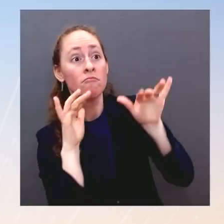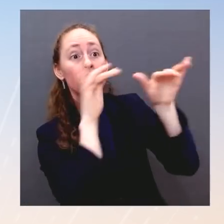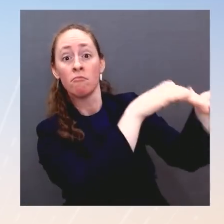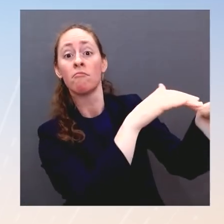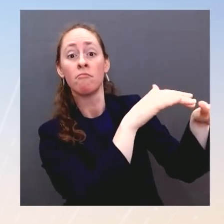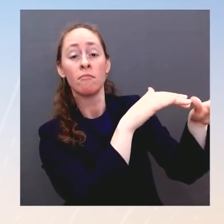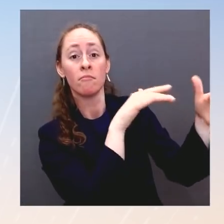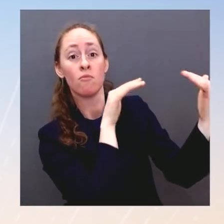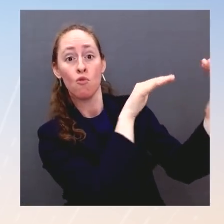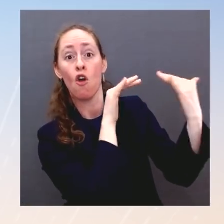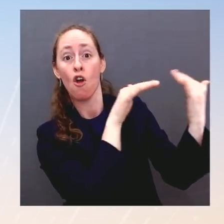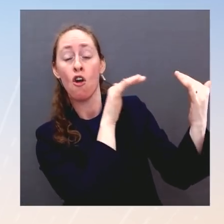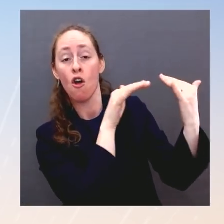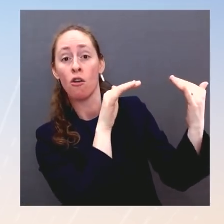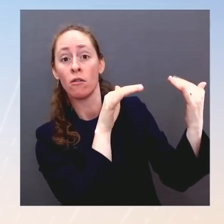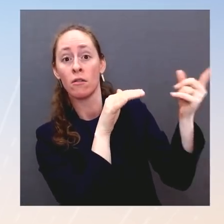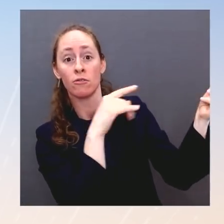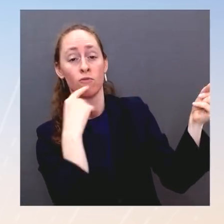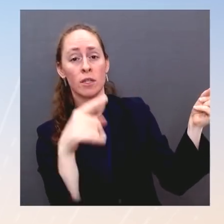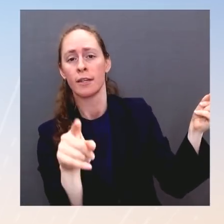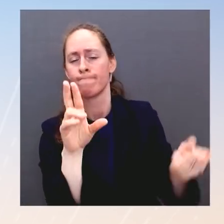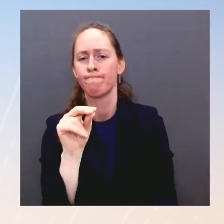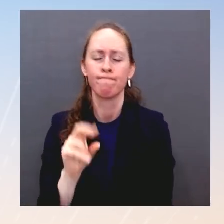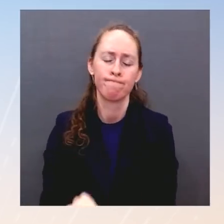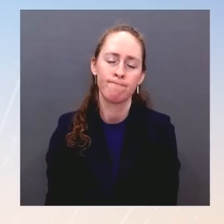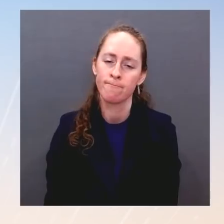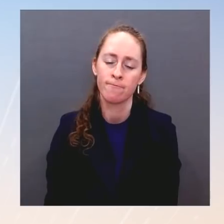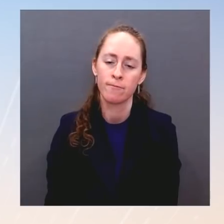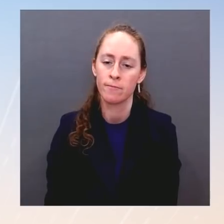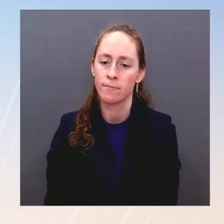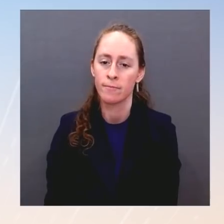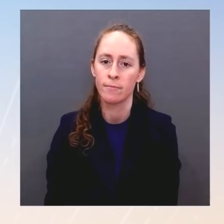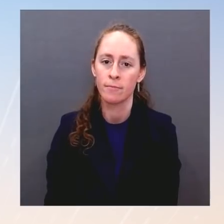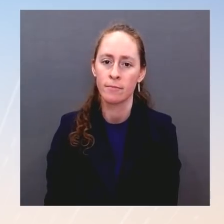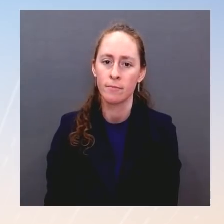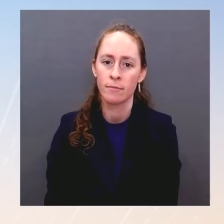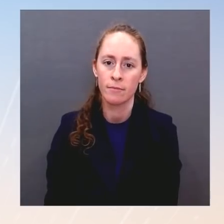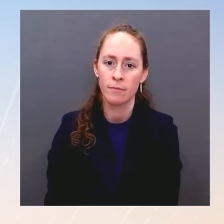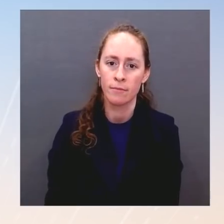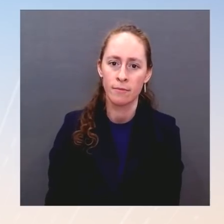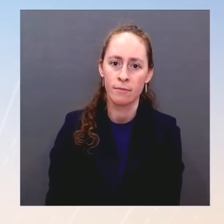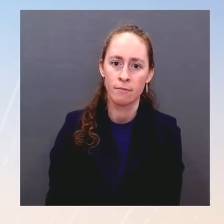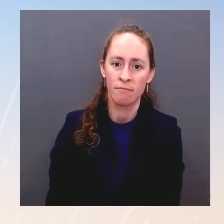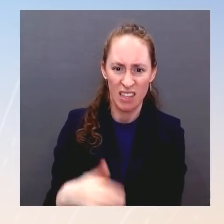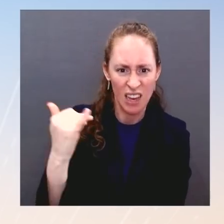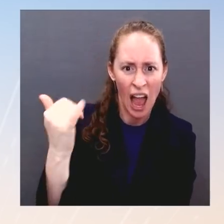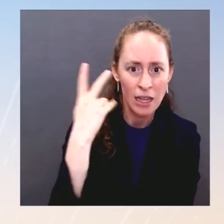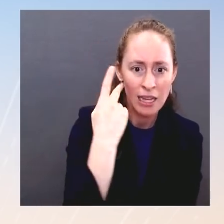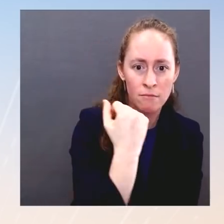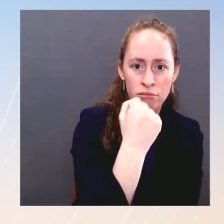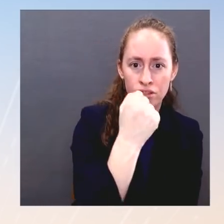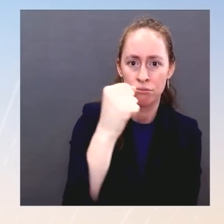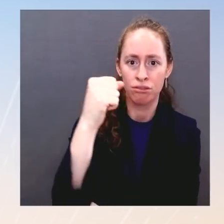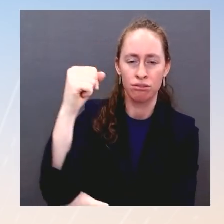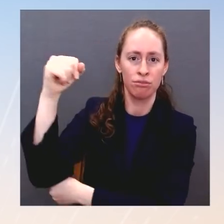We've seen anti-war protesters rounded up and arrested in Moscow and elsewhere throughout Russia. We've seen awful pictures coming from throughout Ukraine,